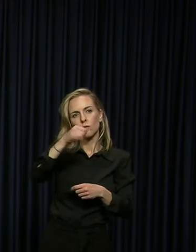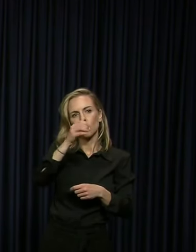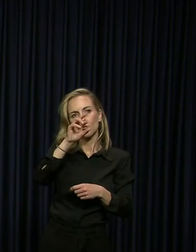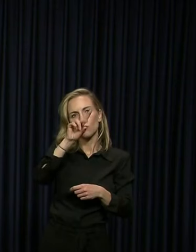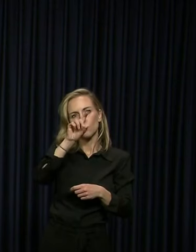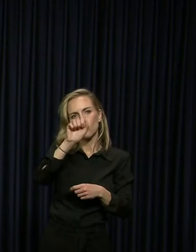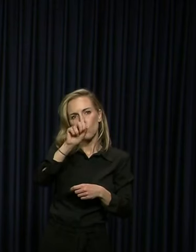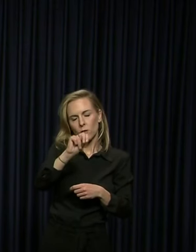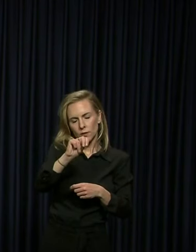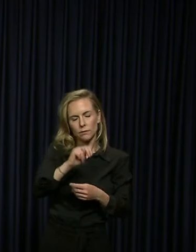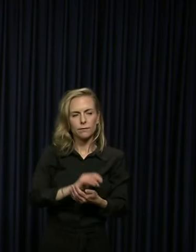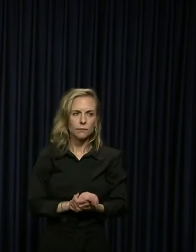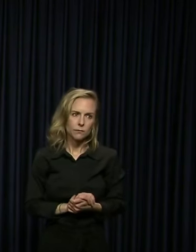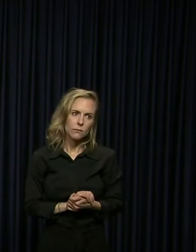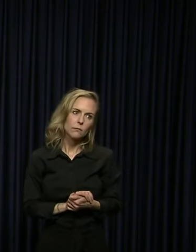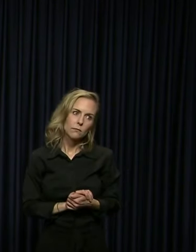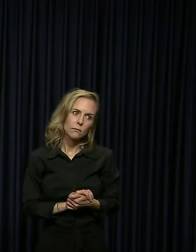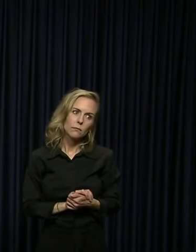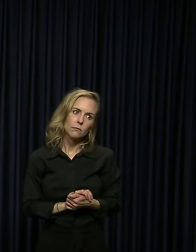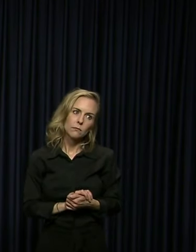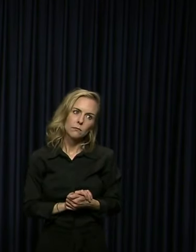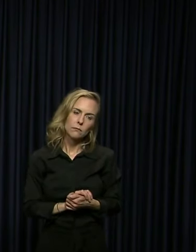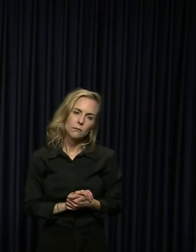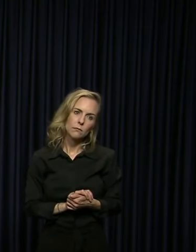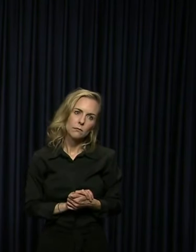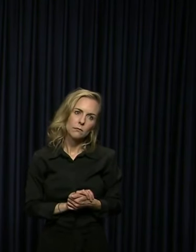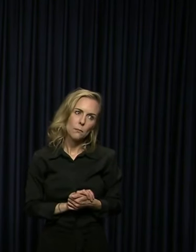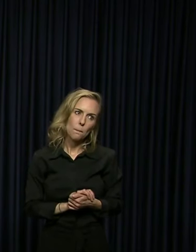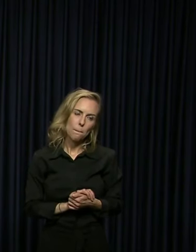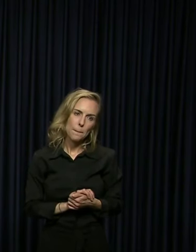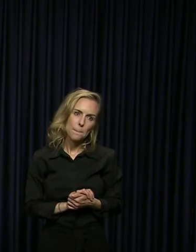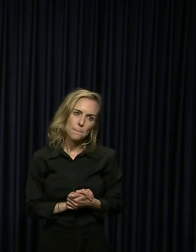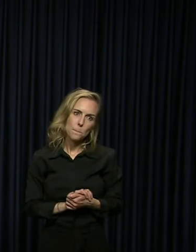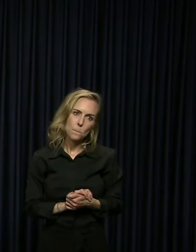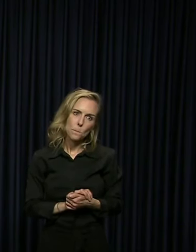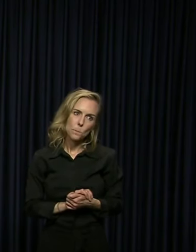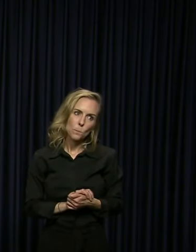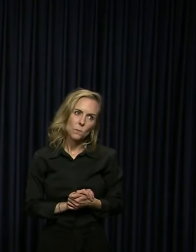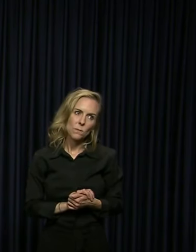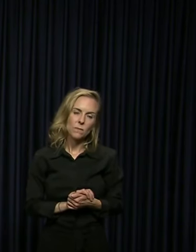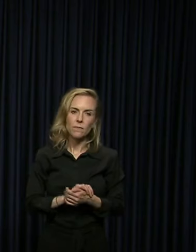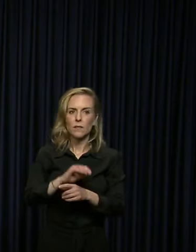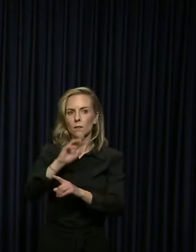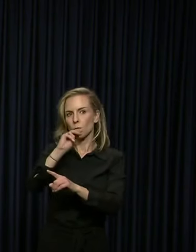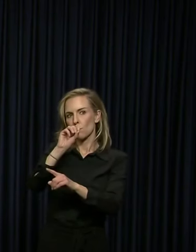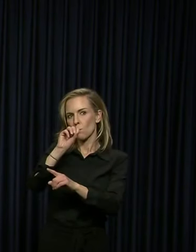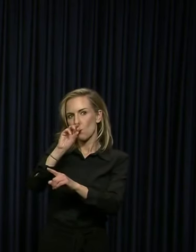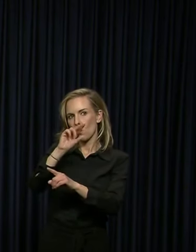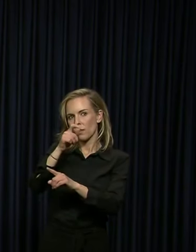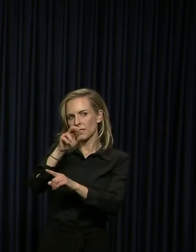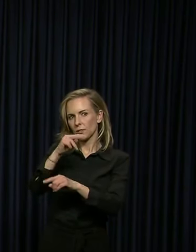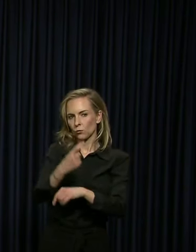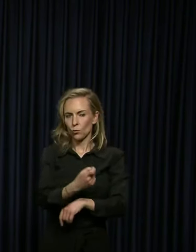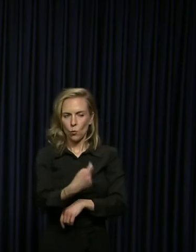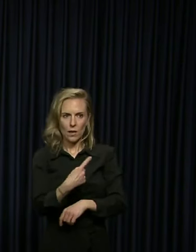FLEXIBLE BOTH TO GET THOSE BENEFITS AND TO BE ABLE TO SPEND